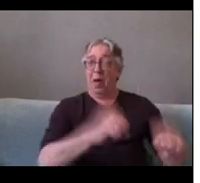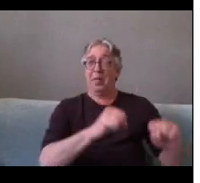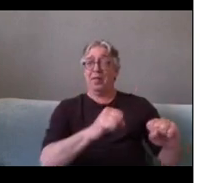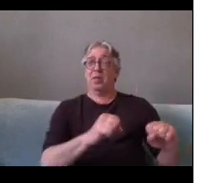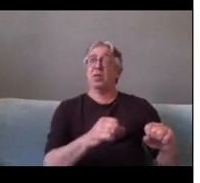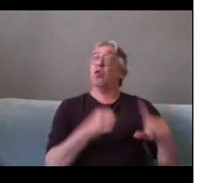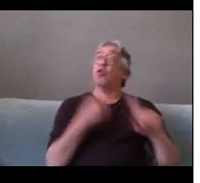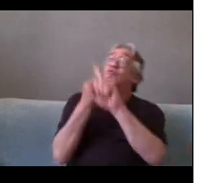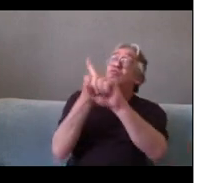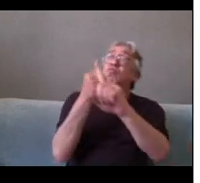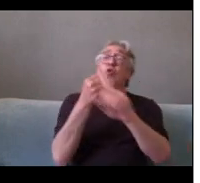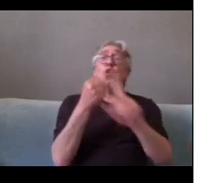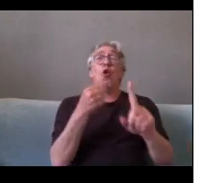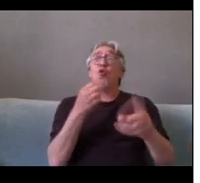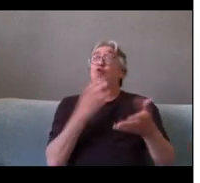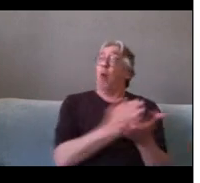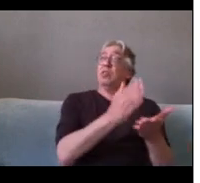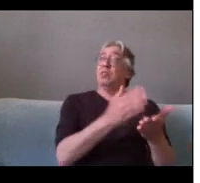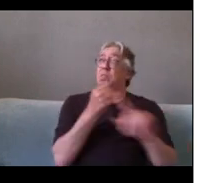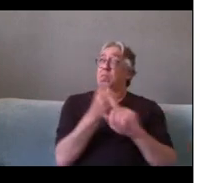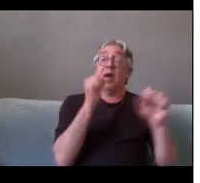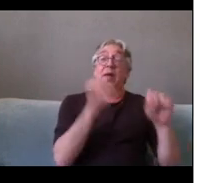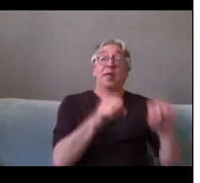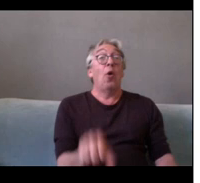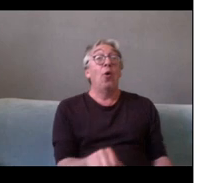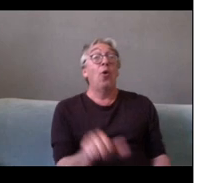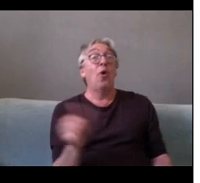At the same time you'll find others who are still lagging.